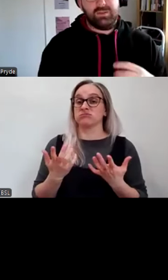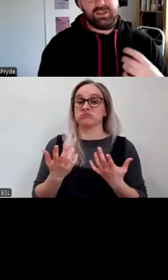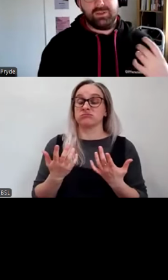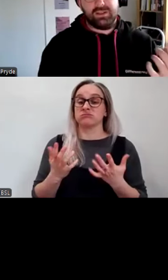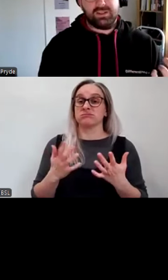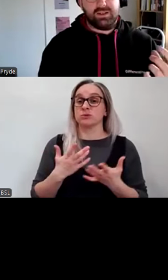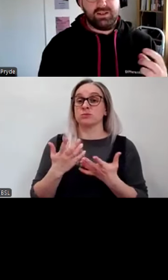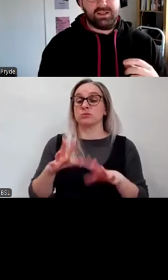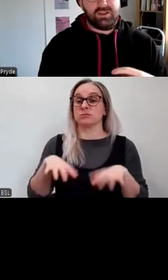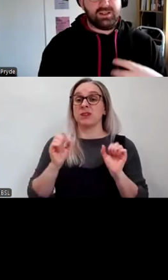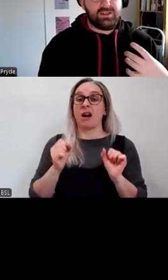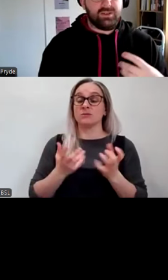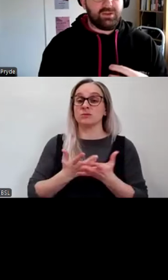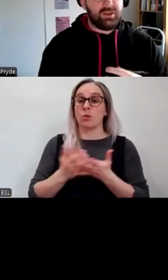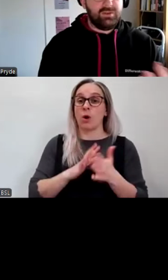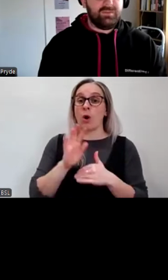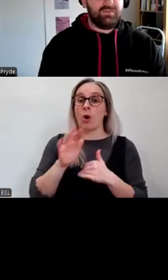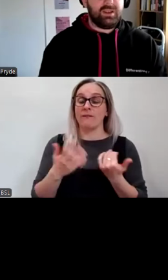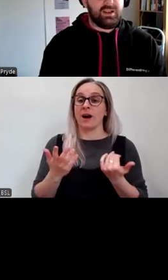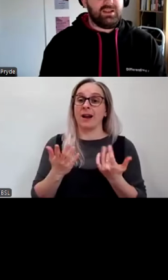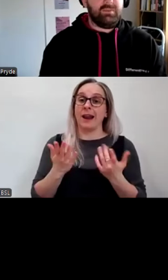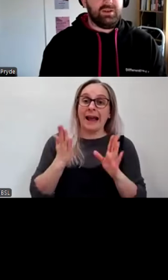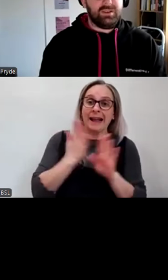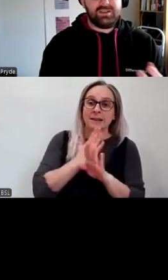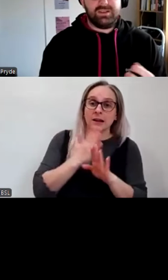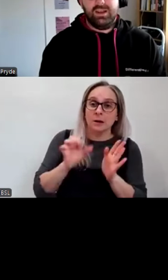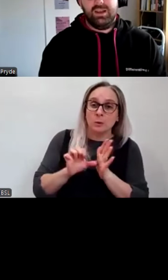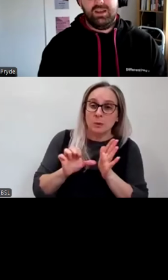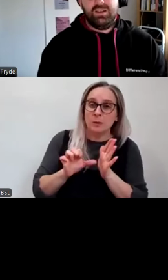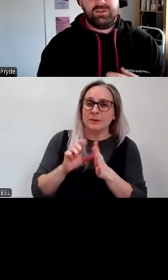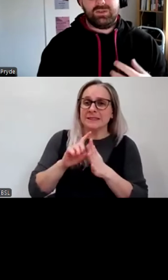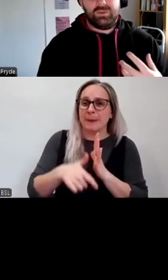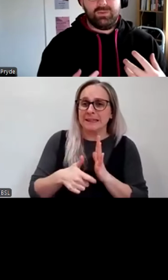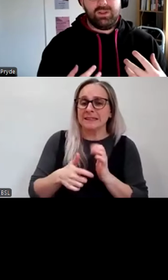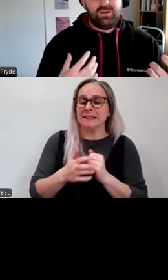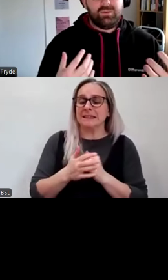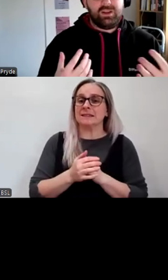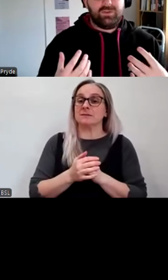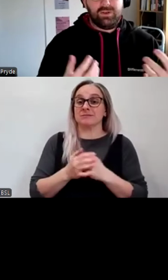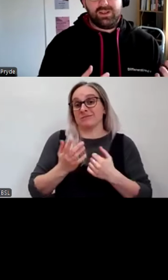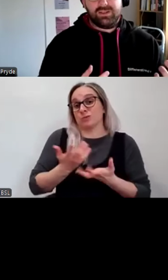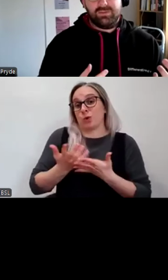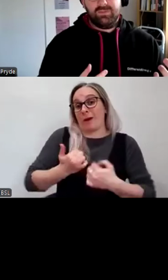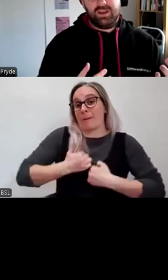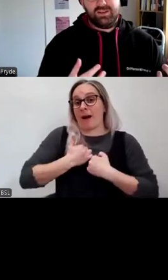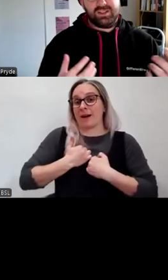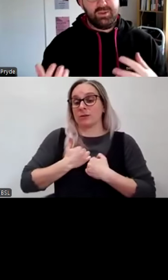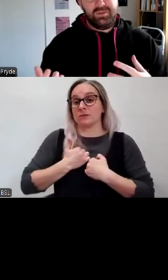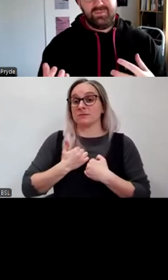I think the best place to start is if I start talking about my own hidden impairments. Living with autism and the stammer,